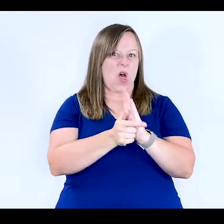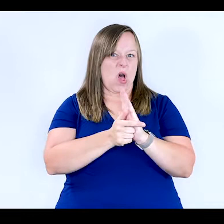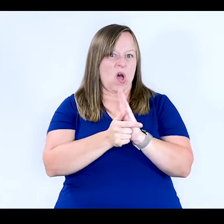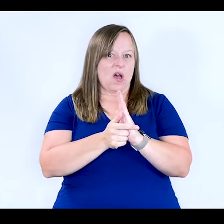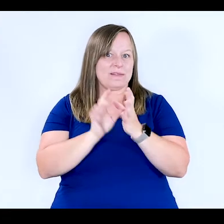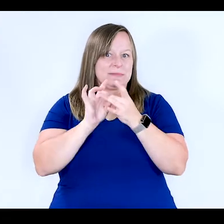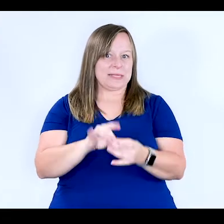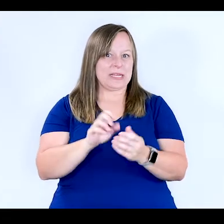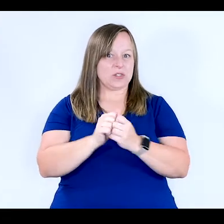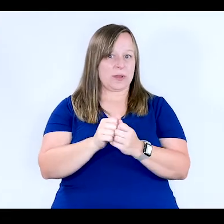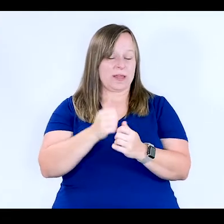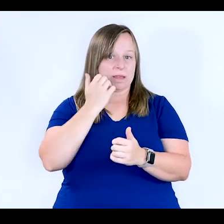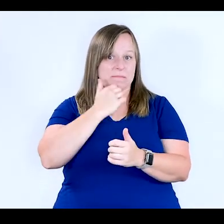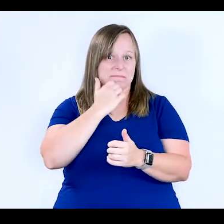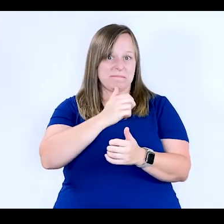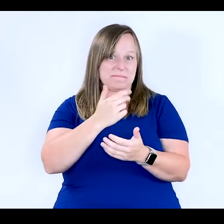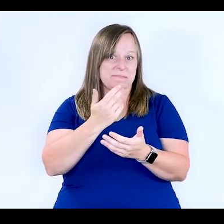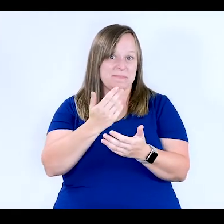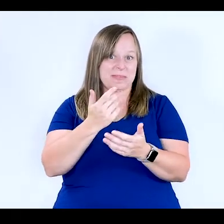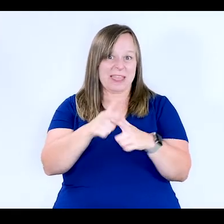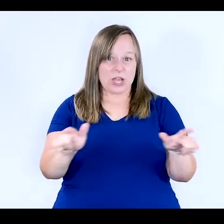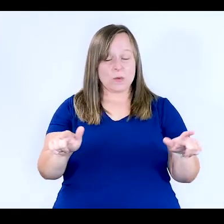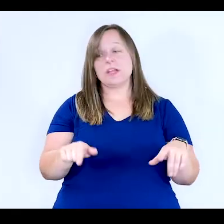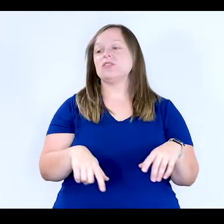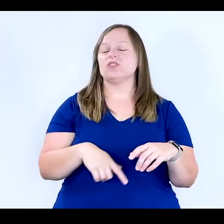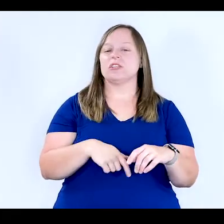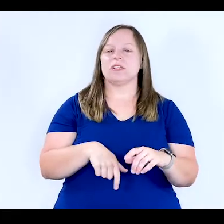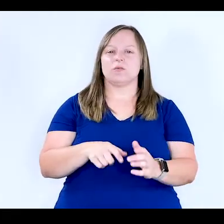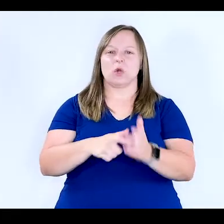on the books that relates to the use of plain language and it requires